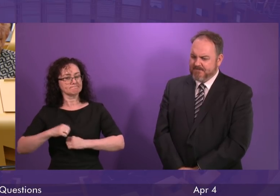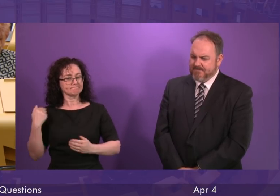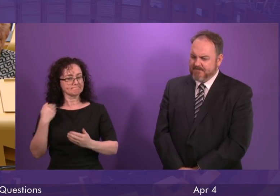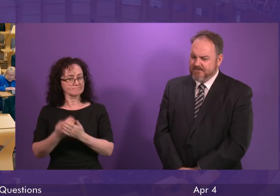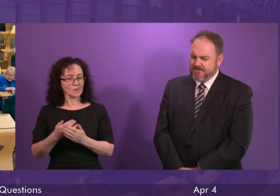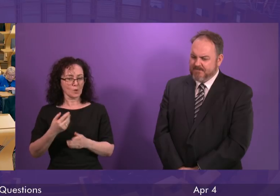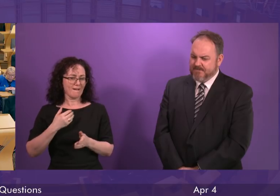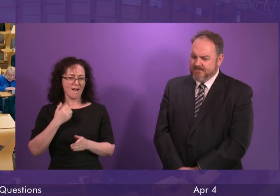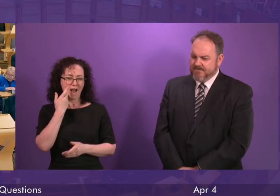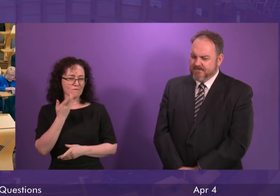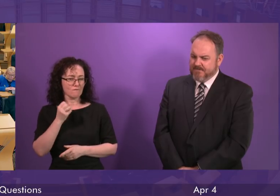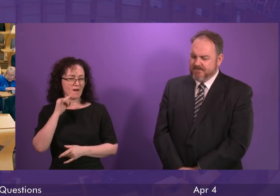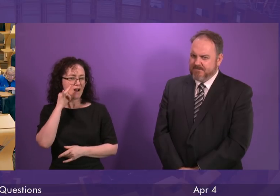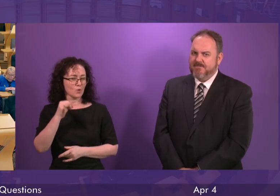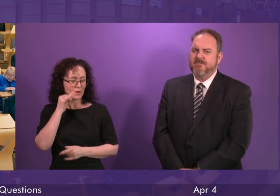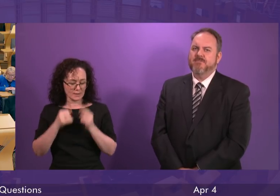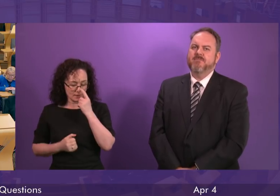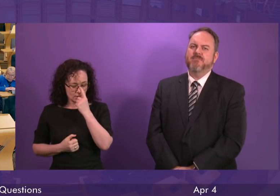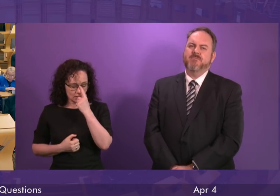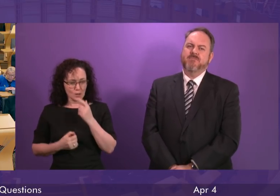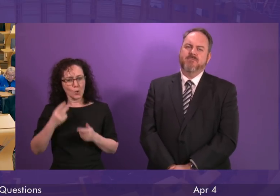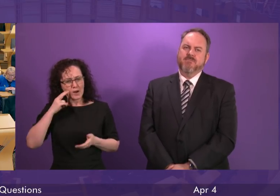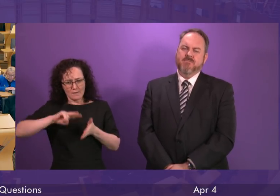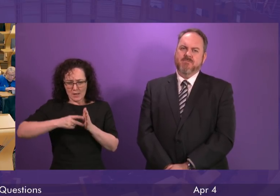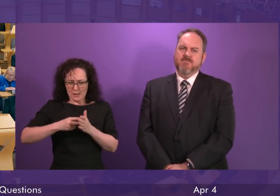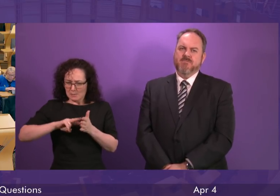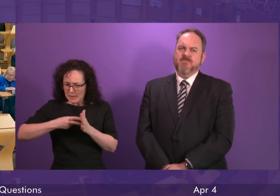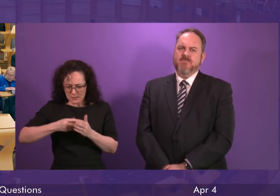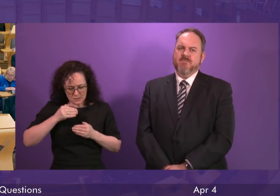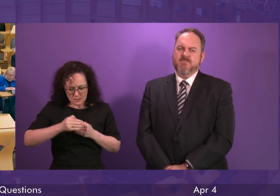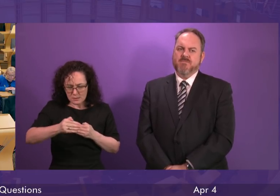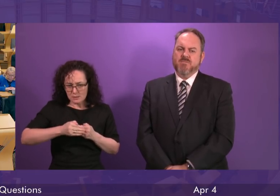on a weekly basis for some time. We are making plans across the whole range of our responsibilities